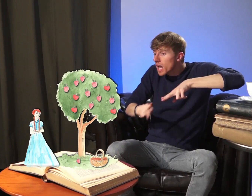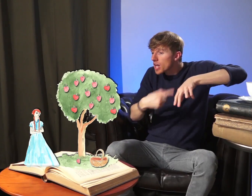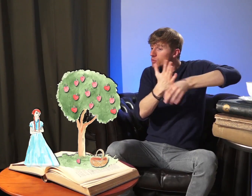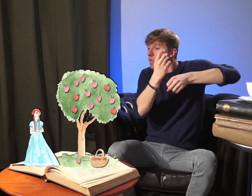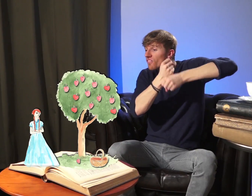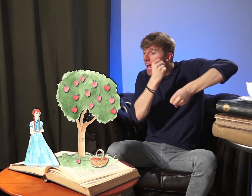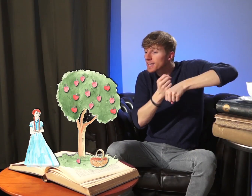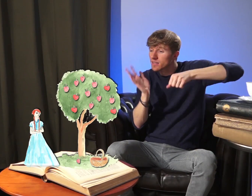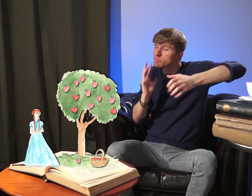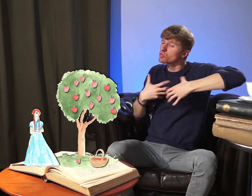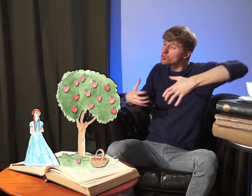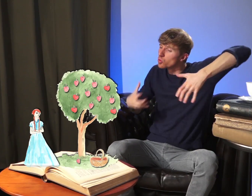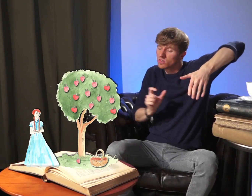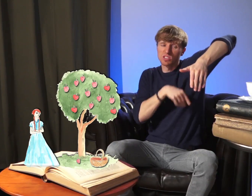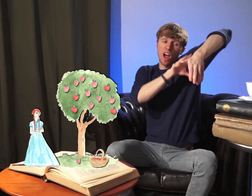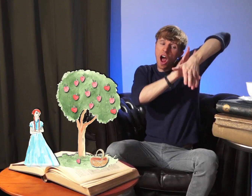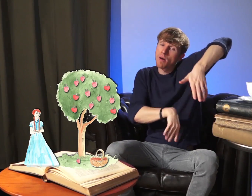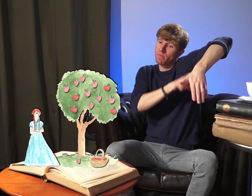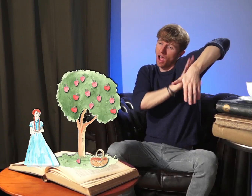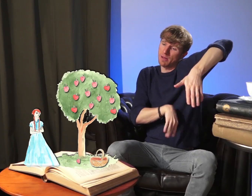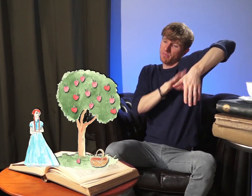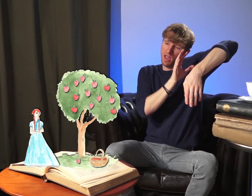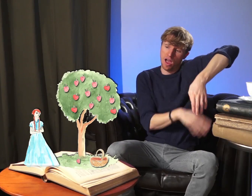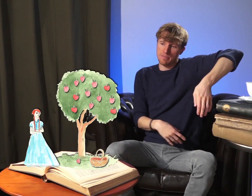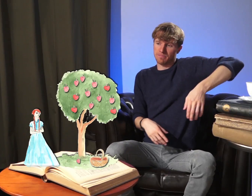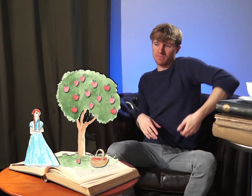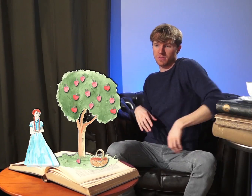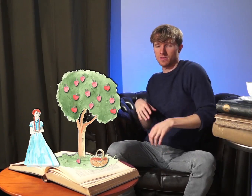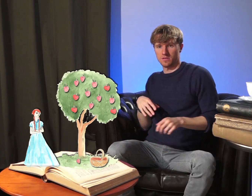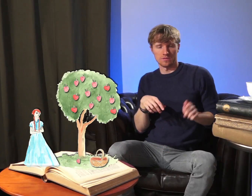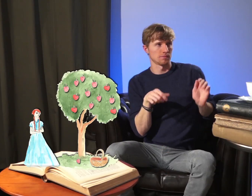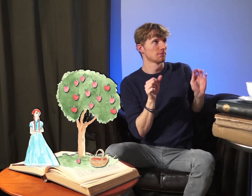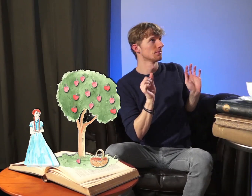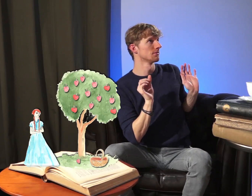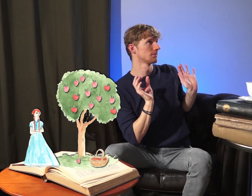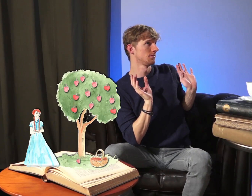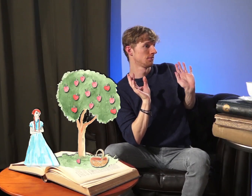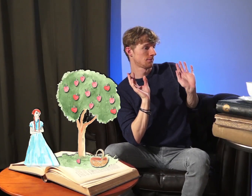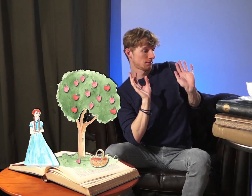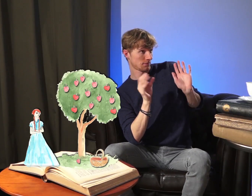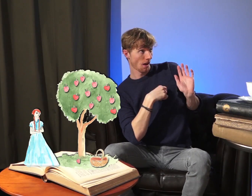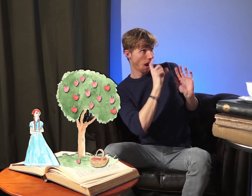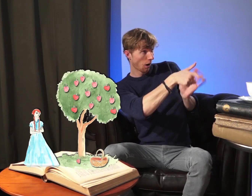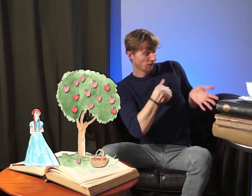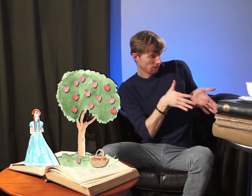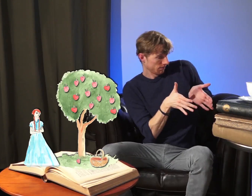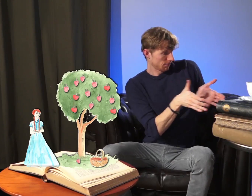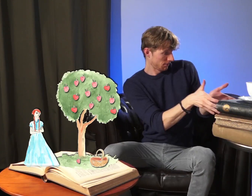"My apples are all ripe. I can´t carry them any longer." The lazy sister replied: